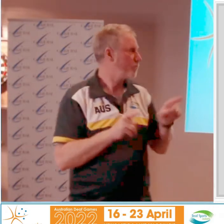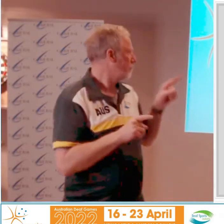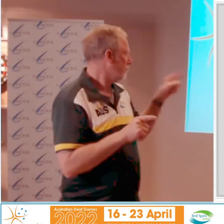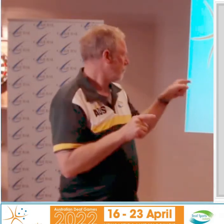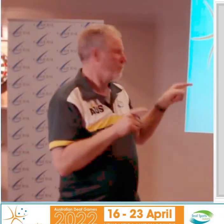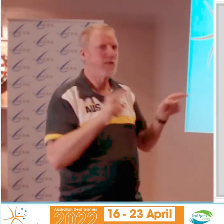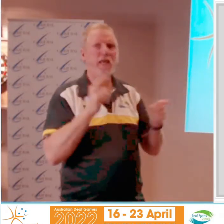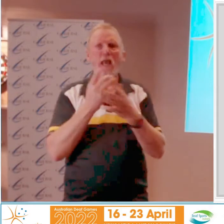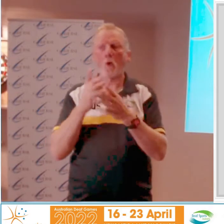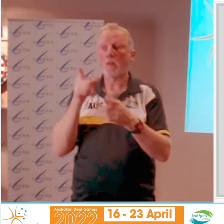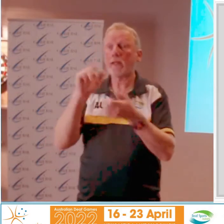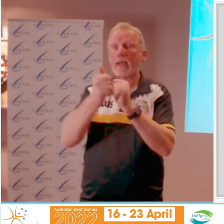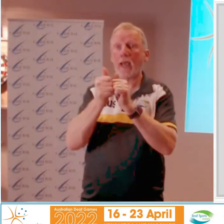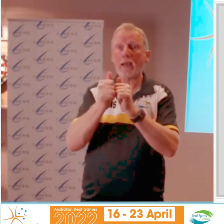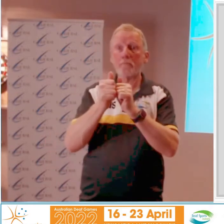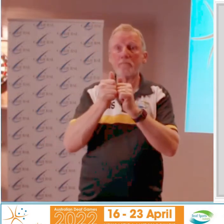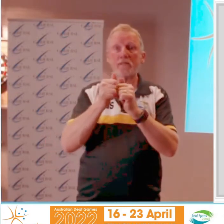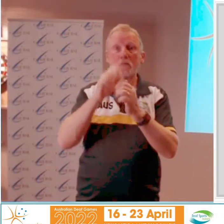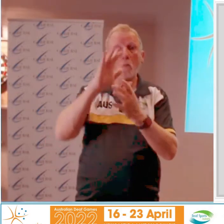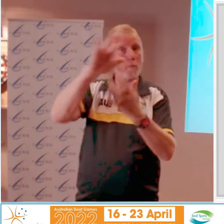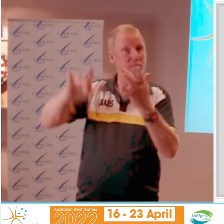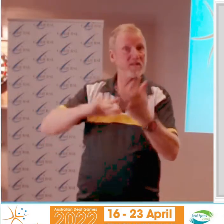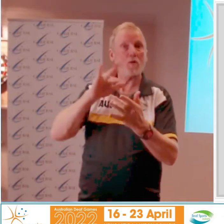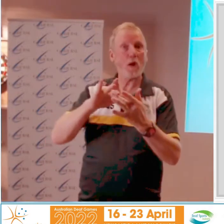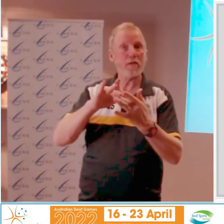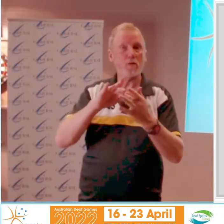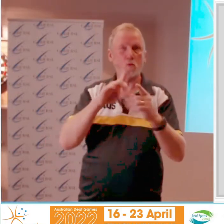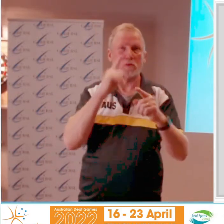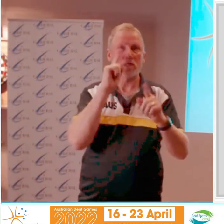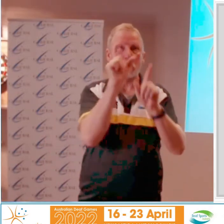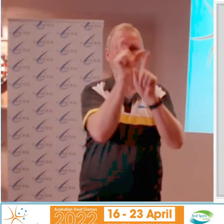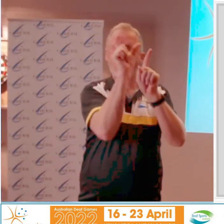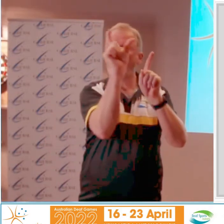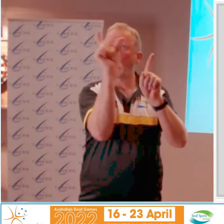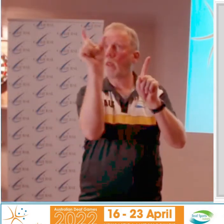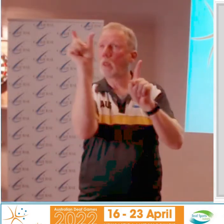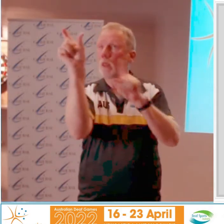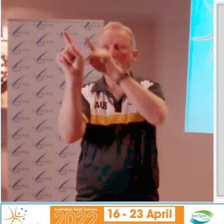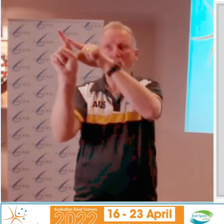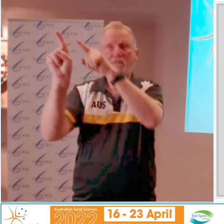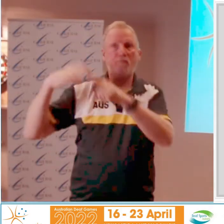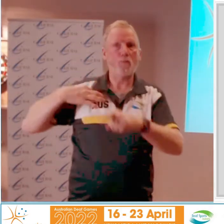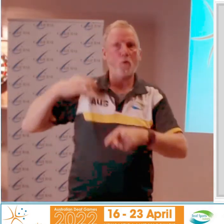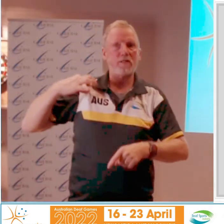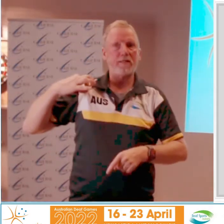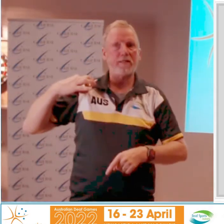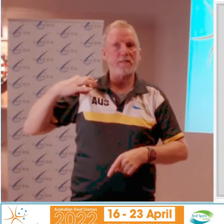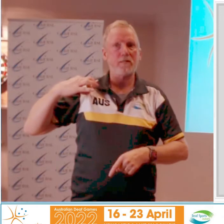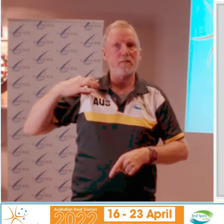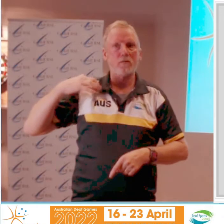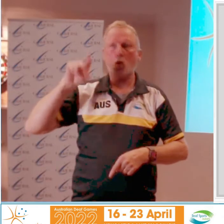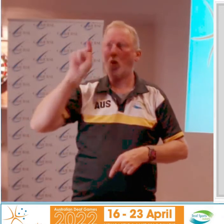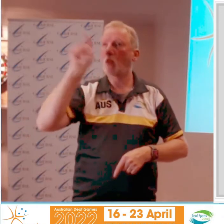replaced at the last minute if you have a look at our website you'll be able to see there's a tab